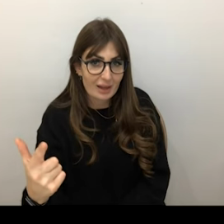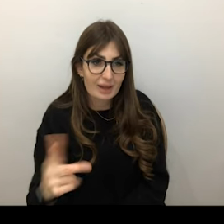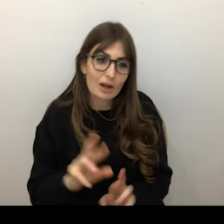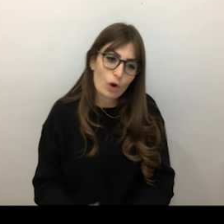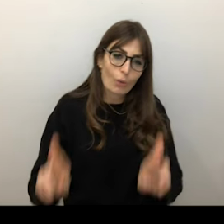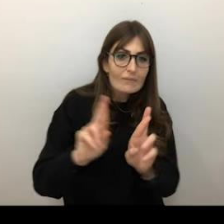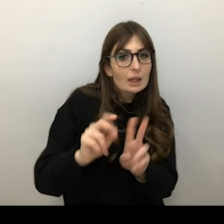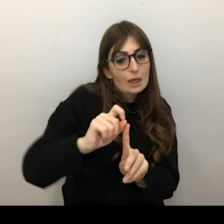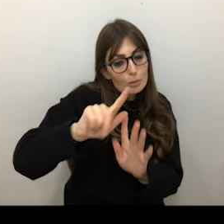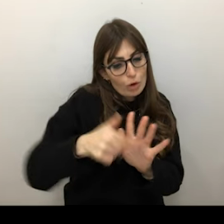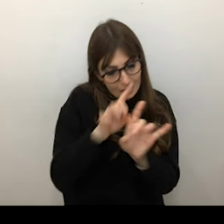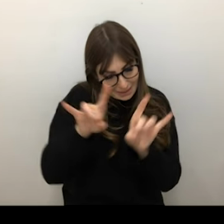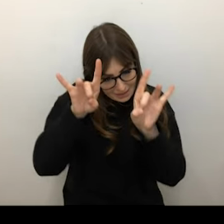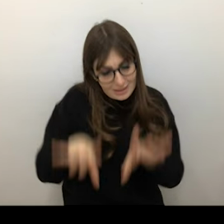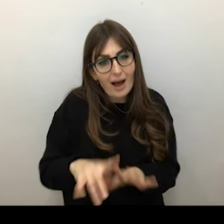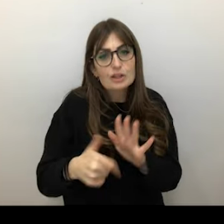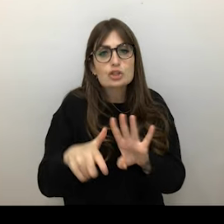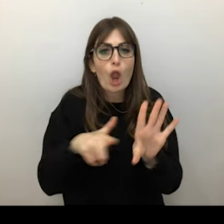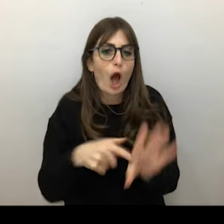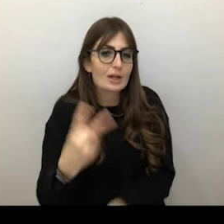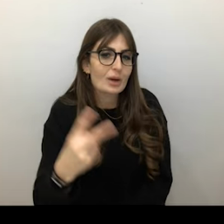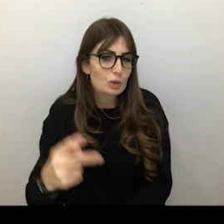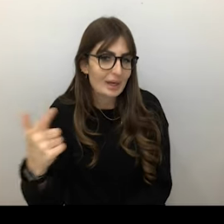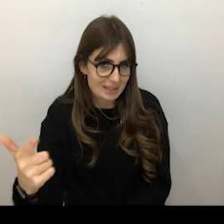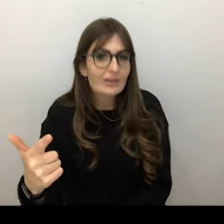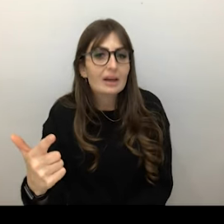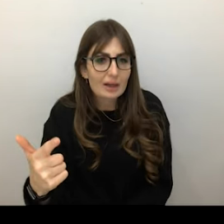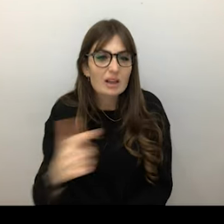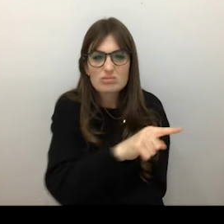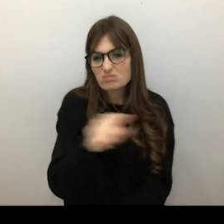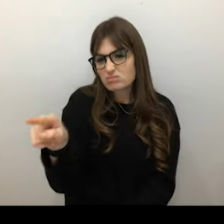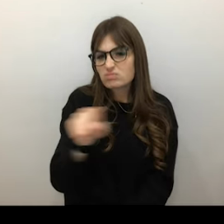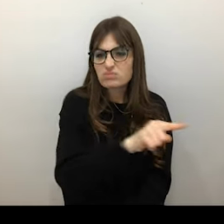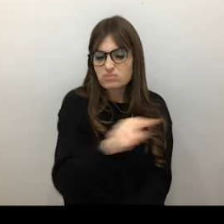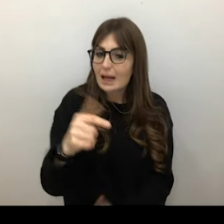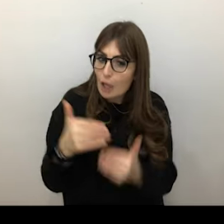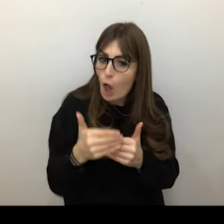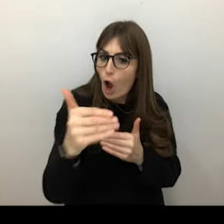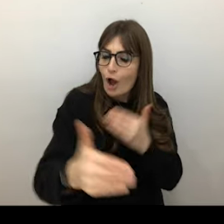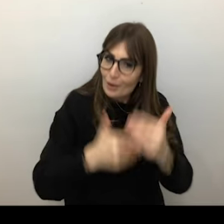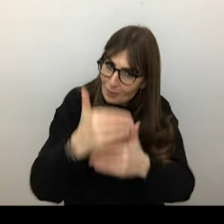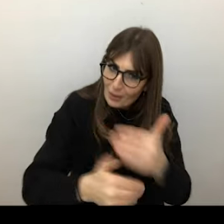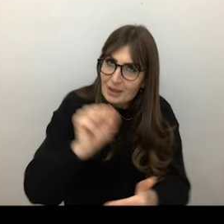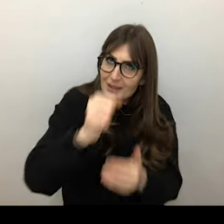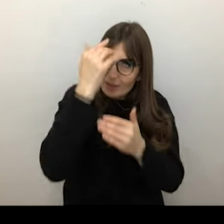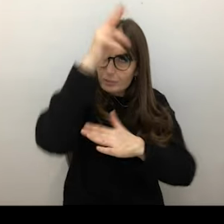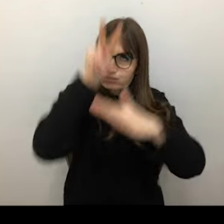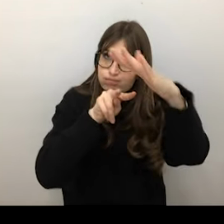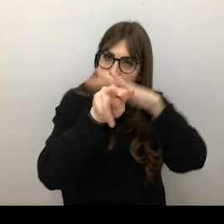And projects can commence from July 2027. So this is a long process. We're asking you to think ahead.